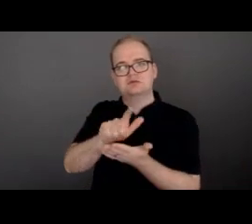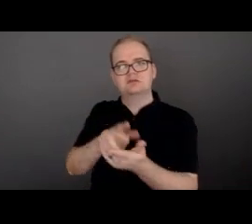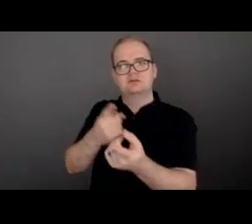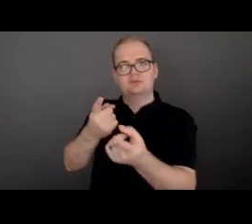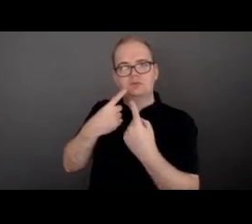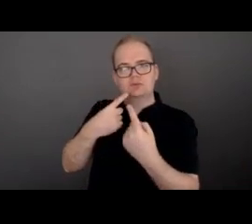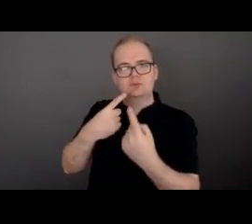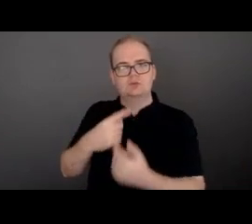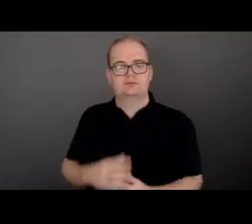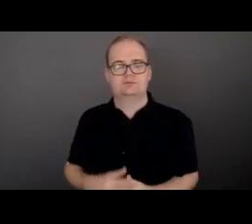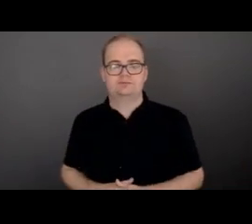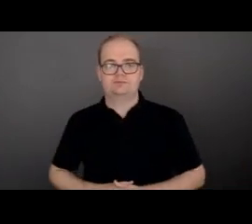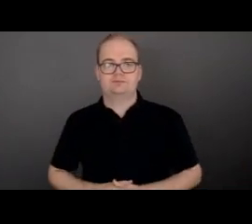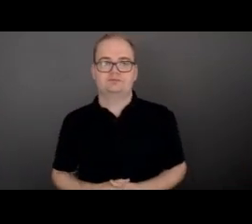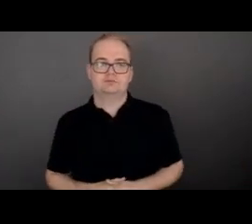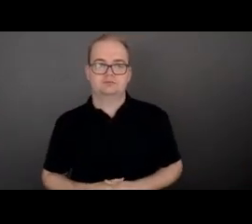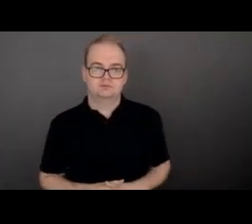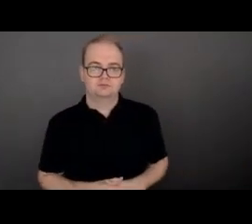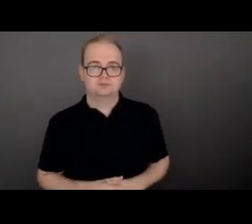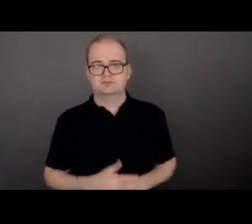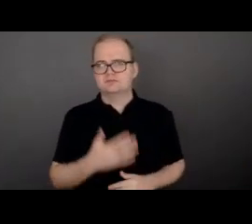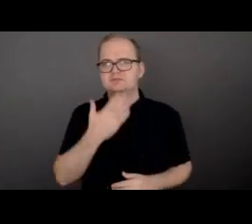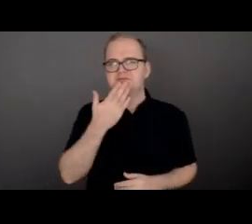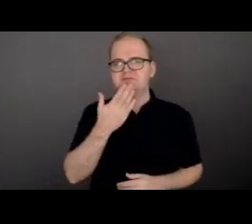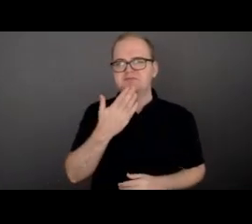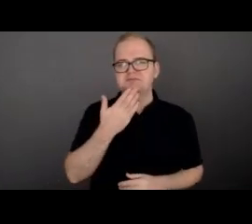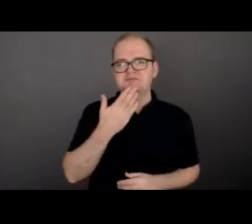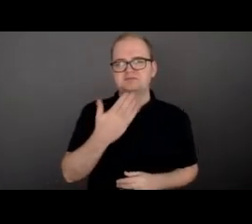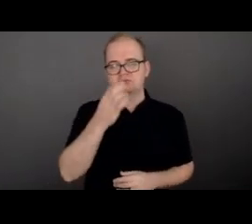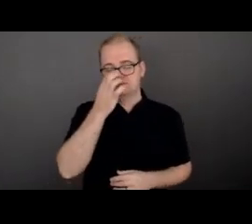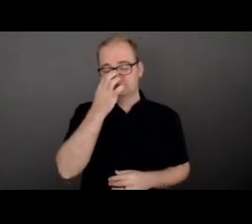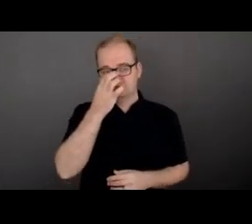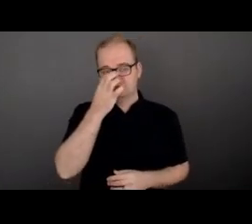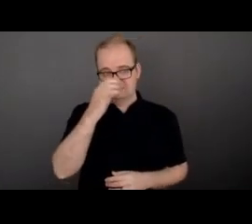That's really important information and I'm sure really helpful.